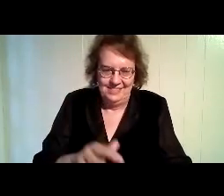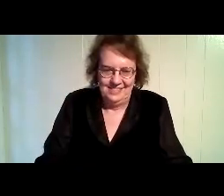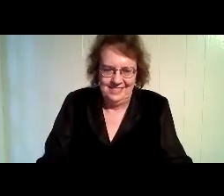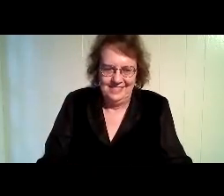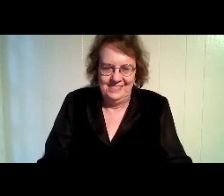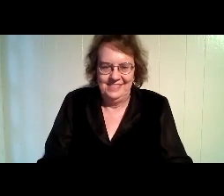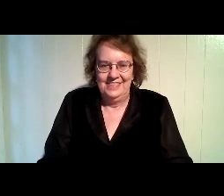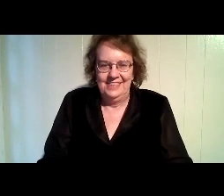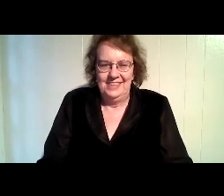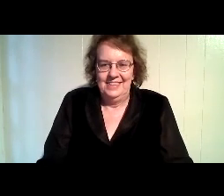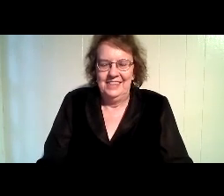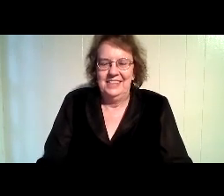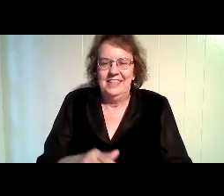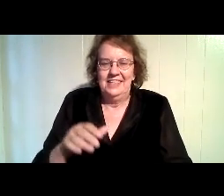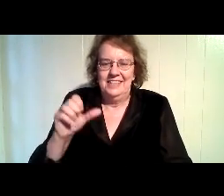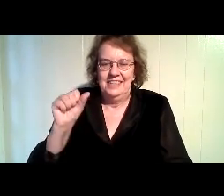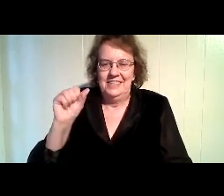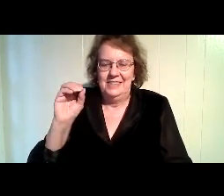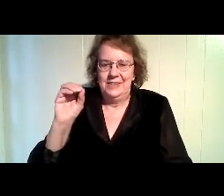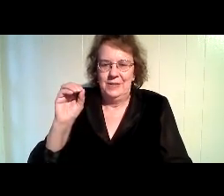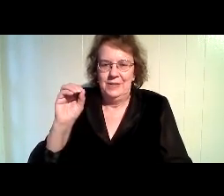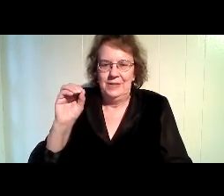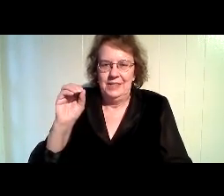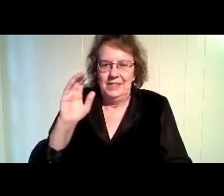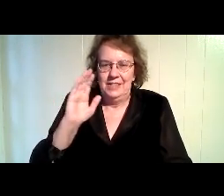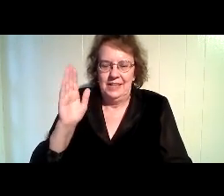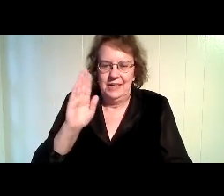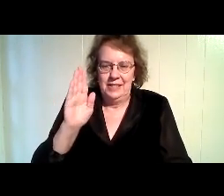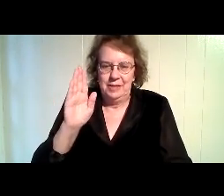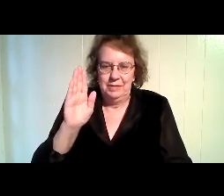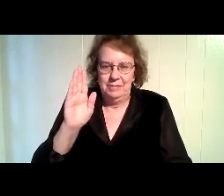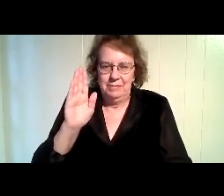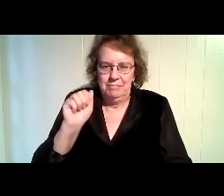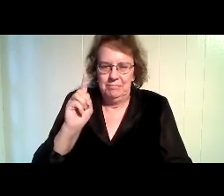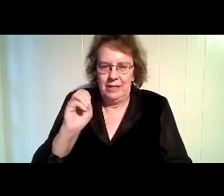I'm going to close that one. I barely this is Jonathan here. One more in here that says is